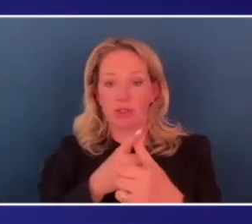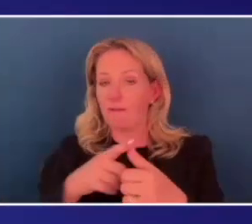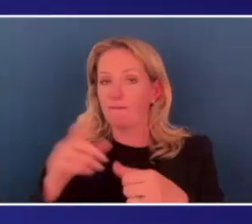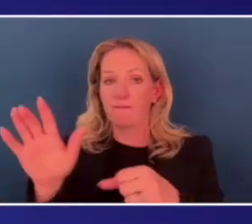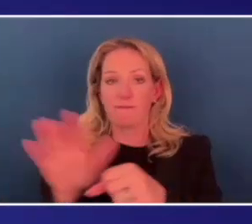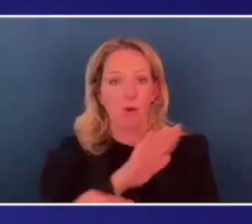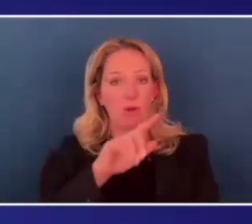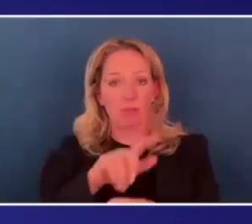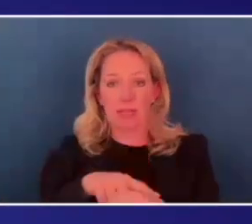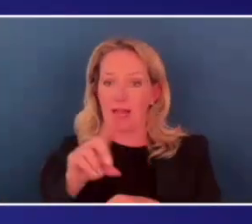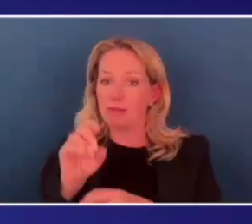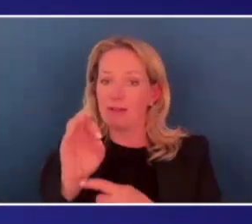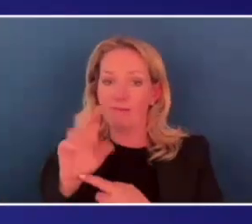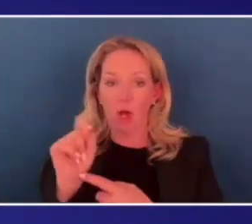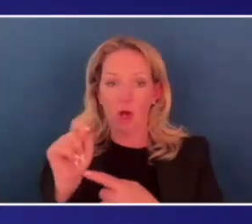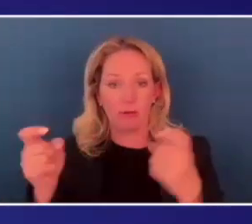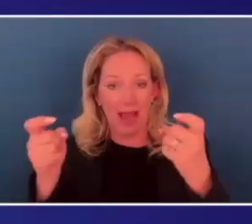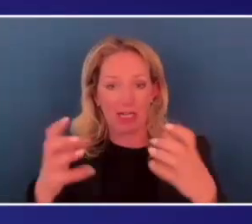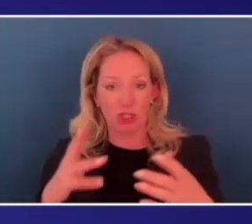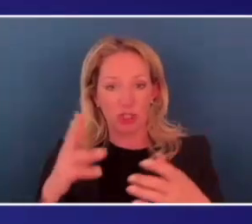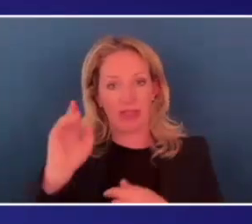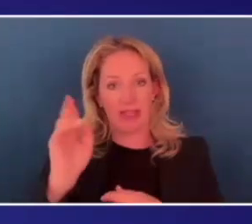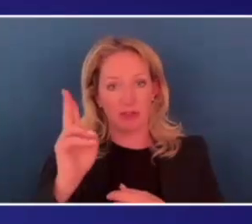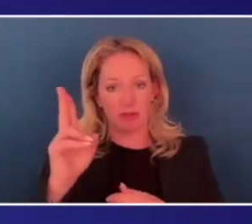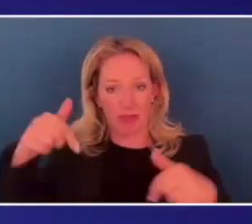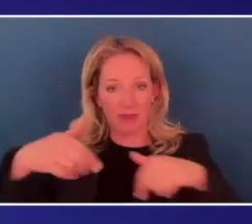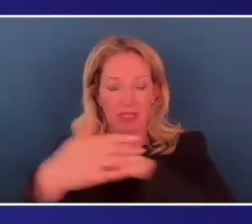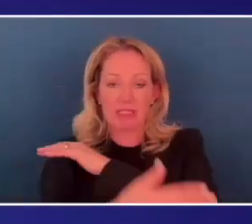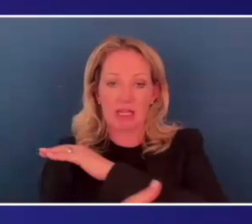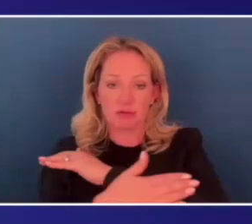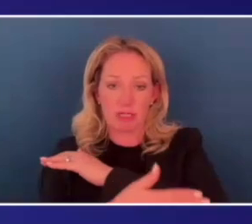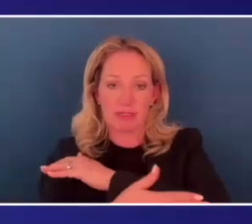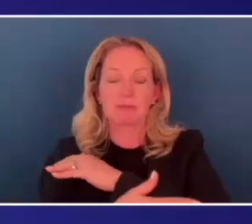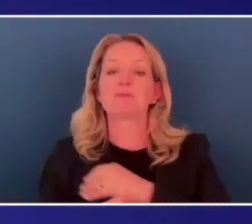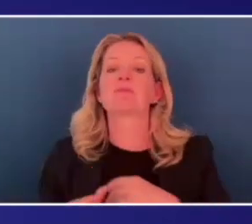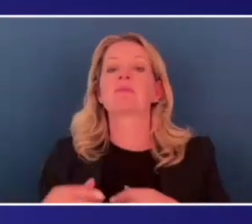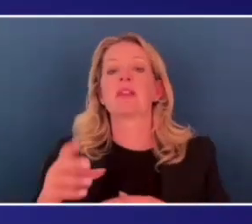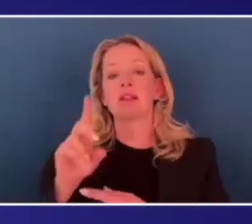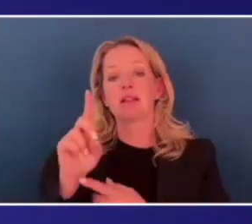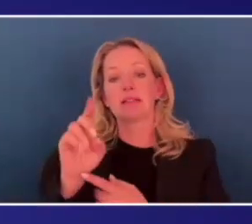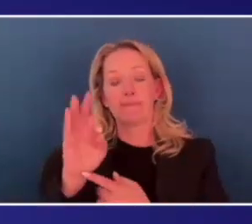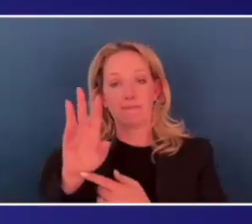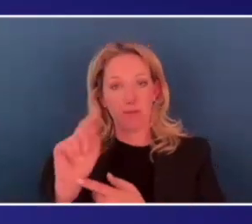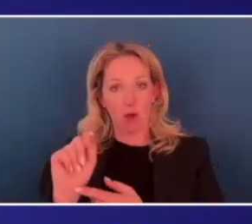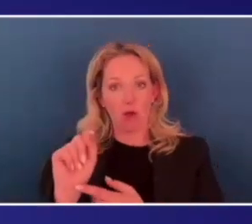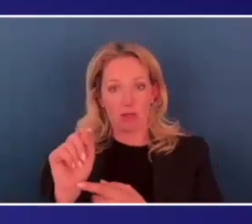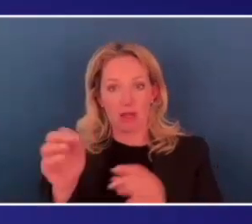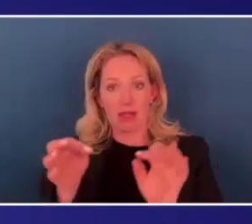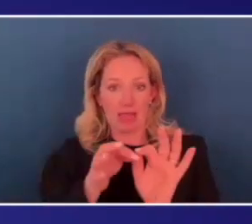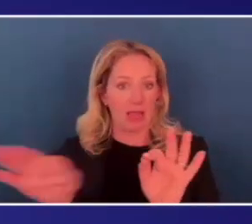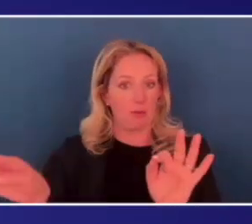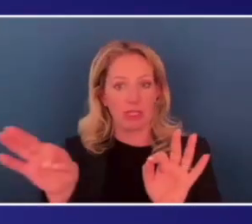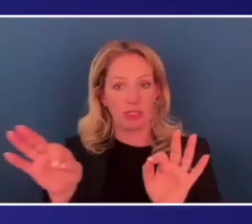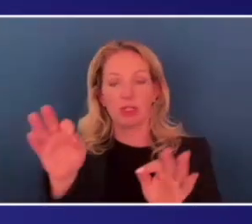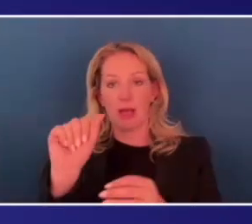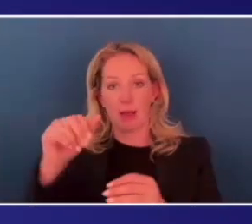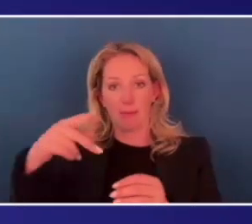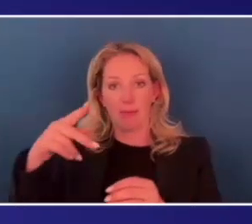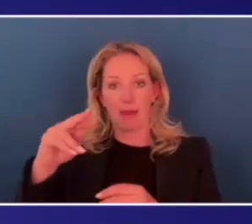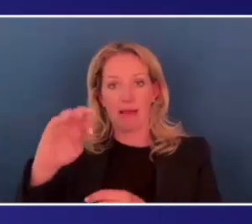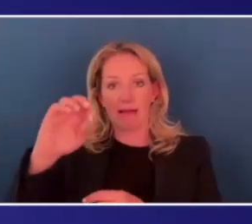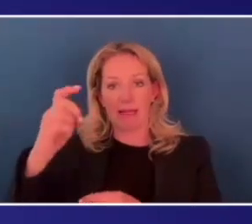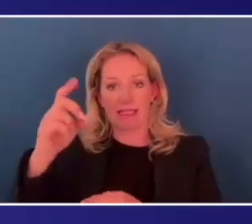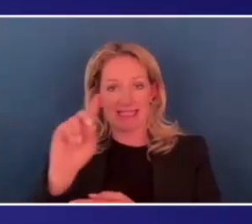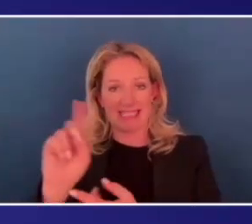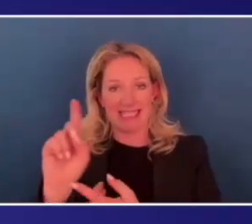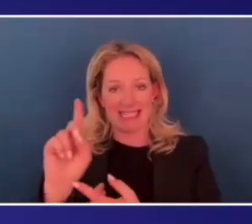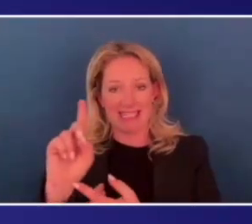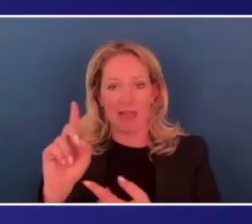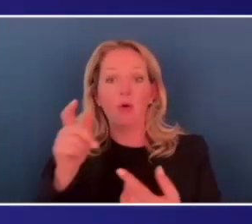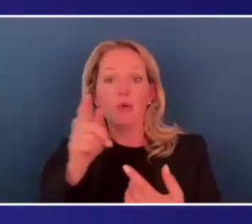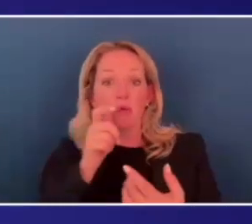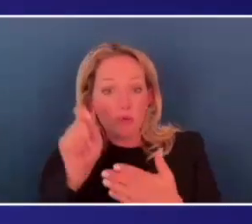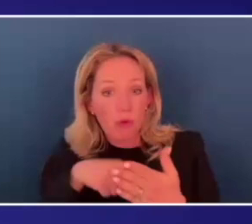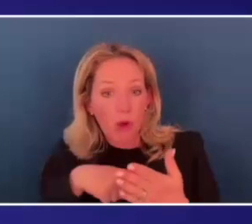The 1st language about default management was Appendix D and that was written by me with some of the Department of Education officials.